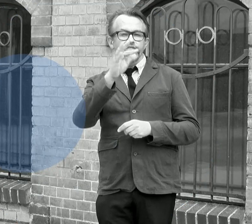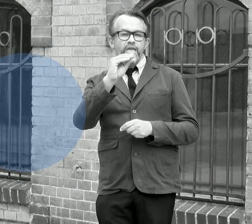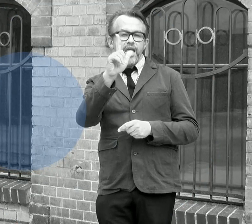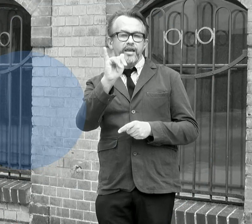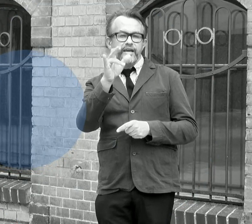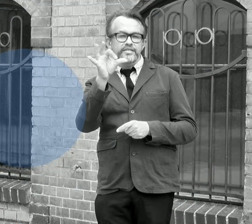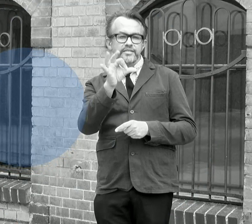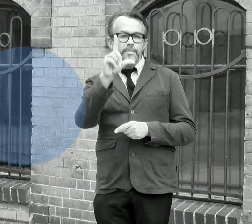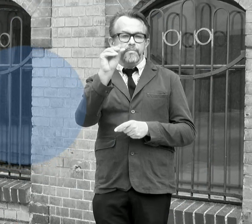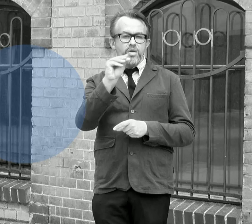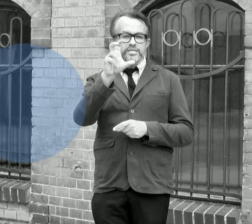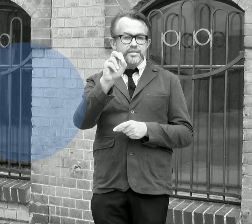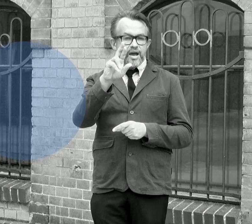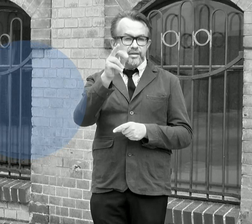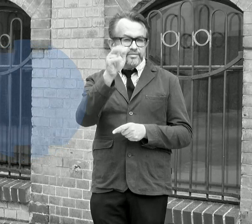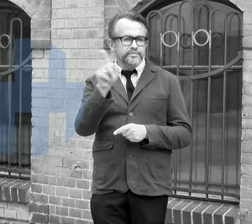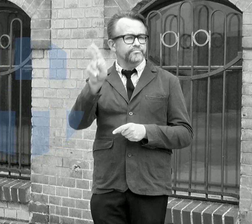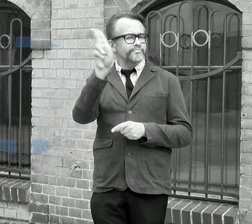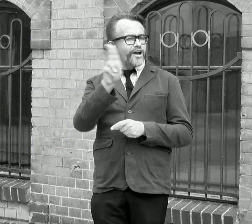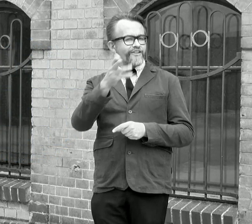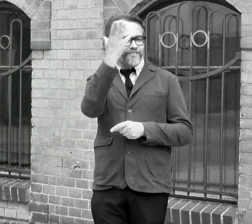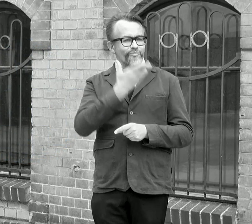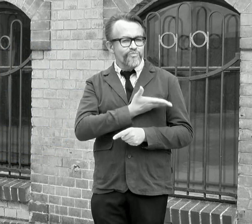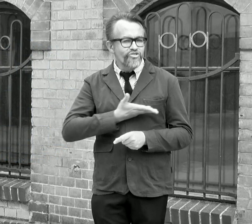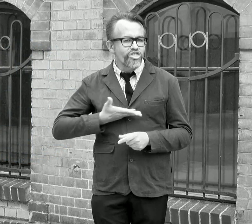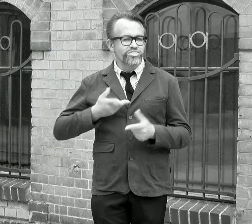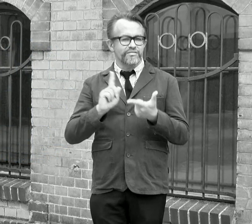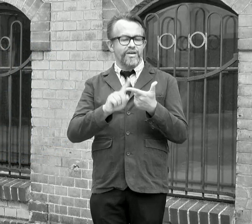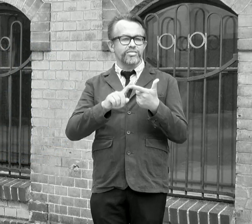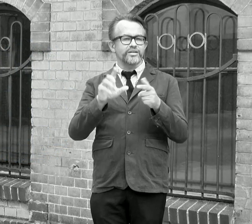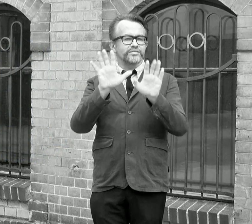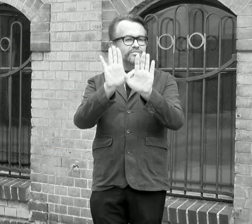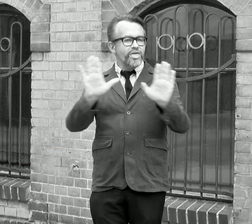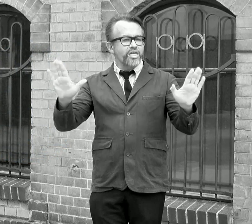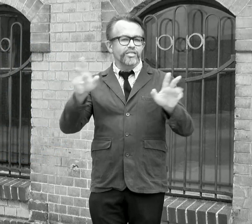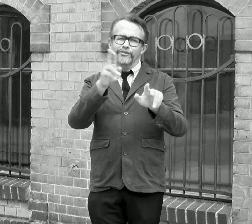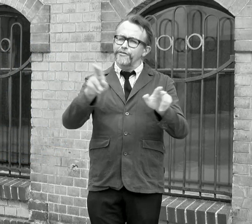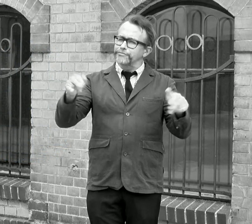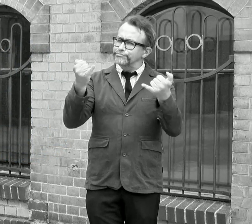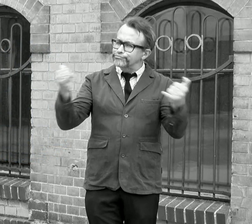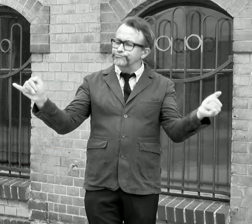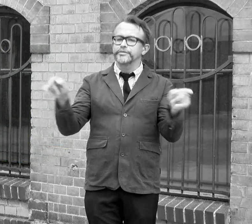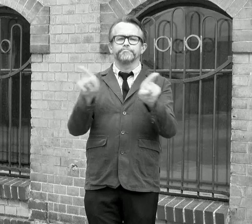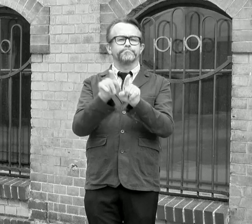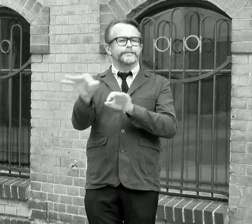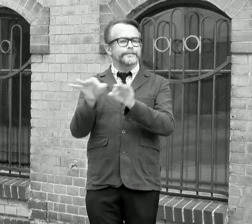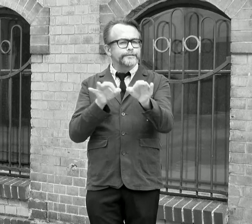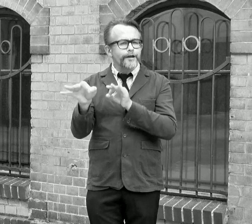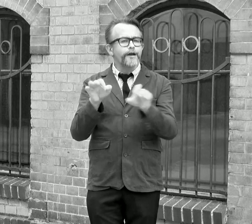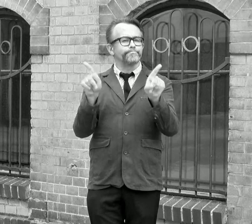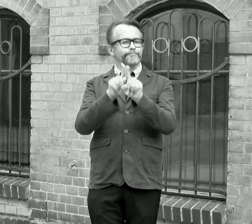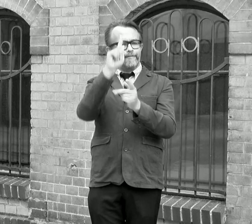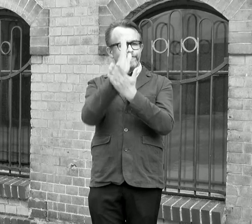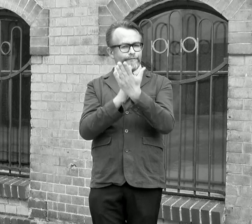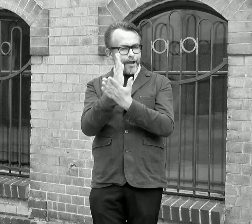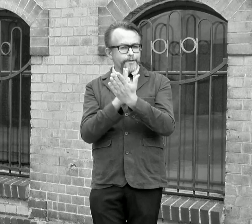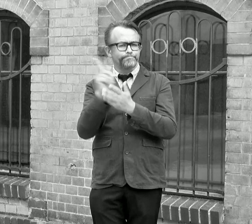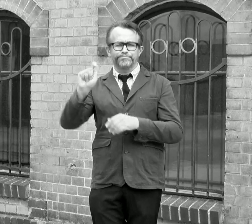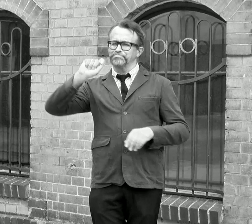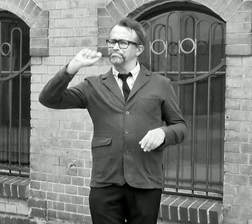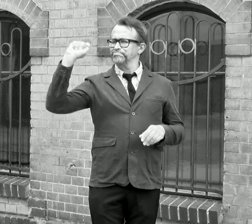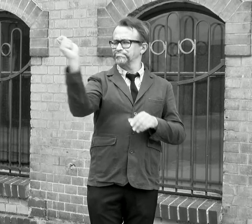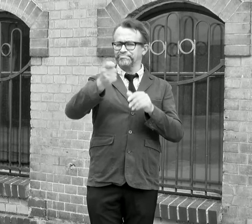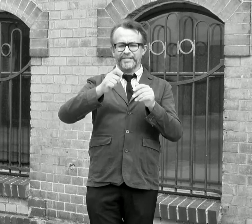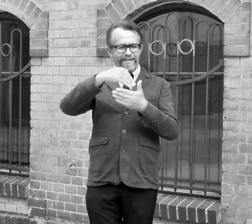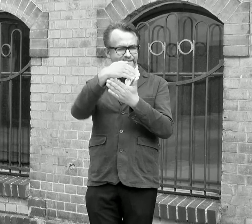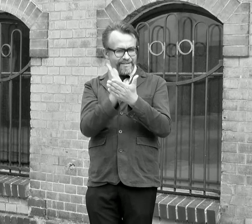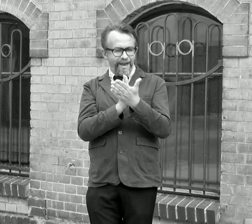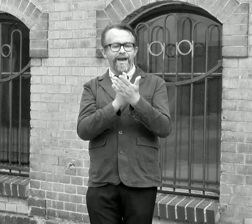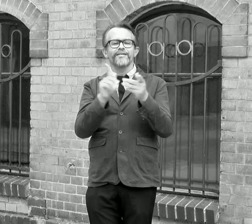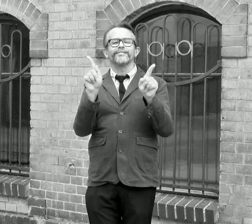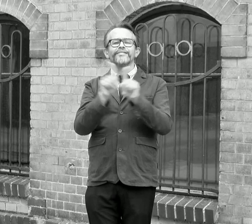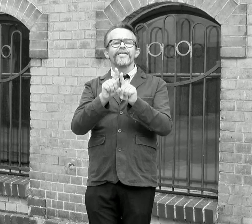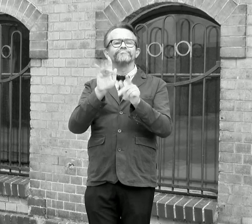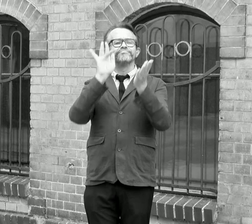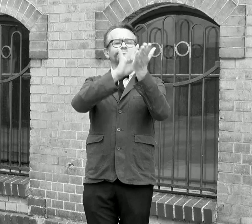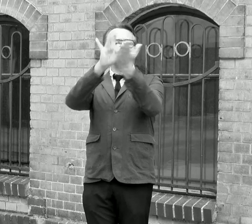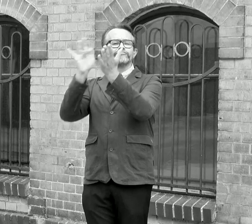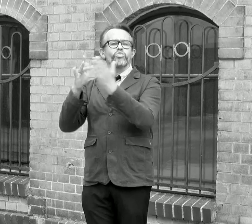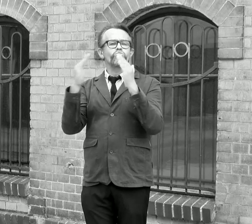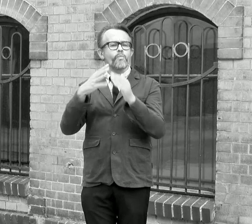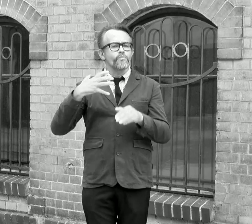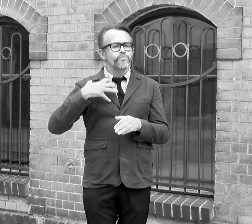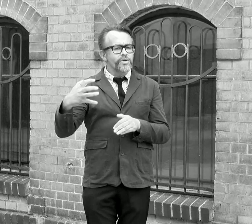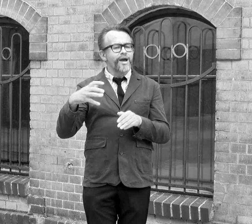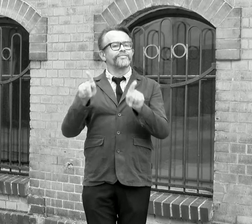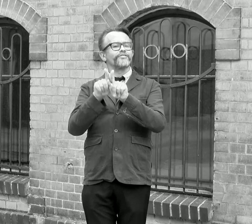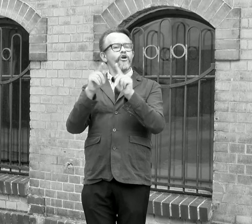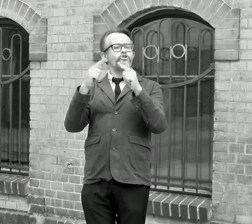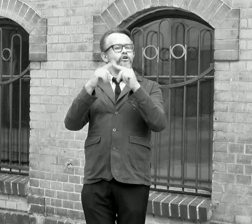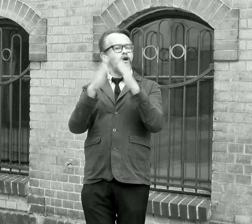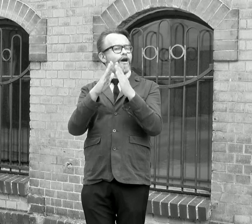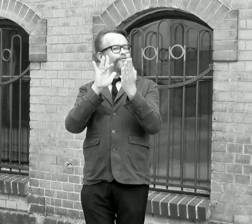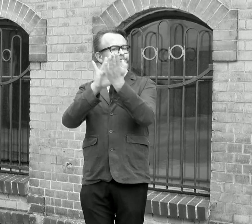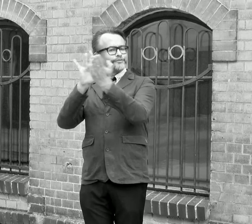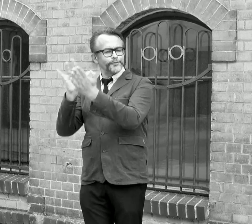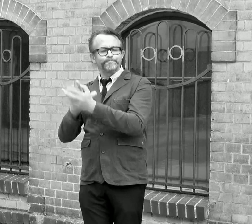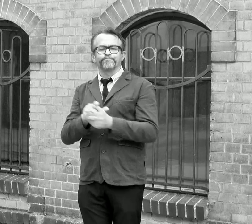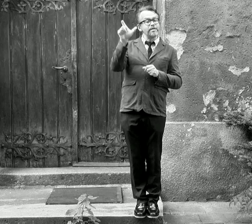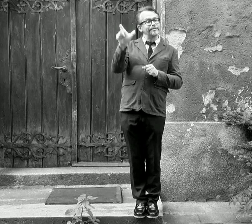Feliks Pęczarski painted portraits, genre and historical scenes, also religious images. He travelled all over the country, house manors and churches.